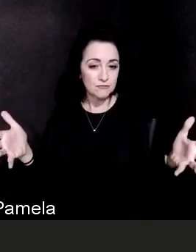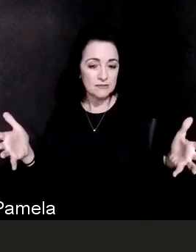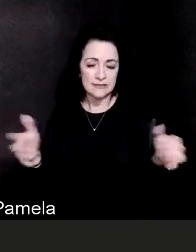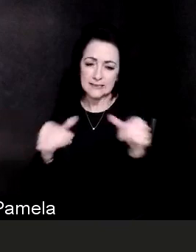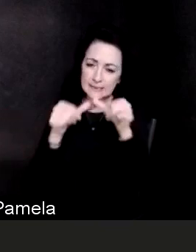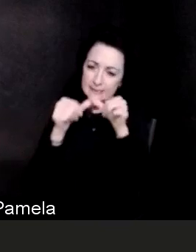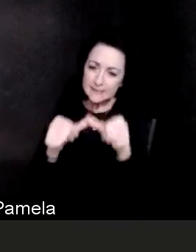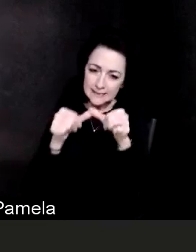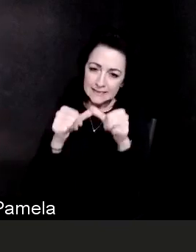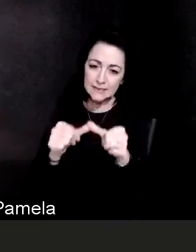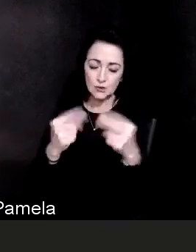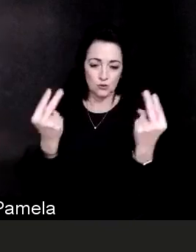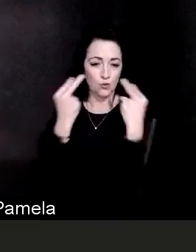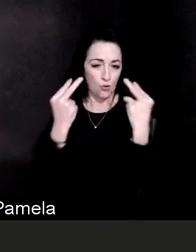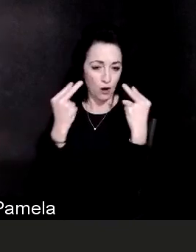continue to follow us on Facebook,